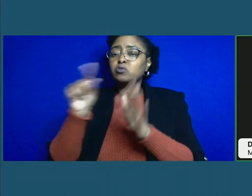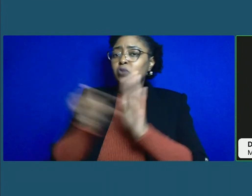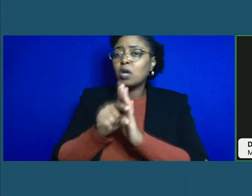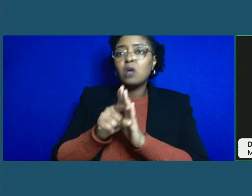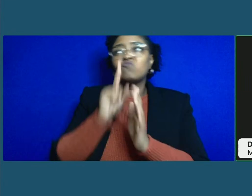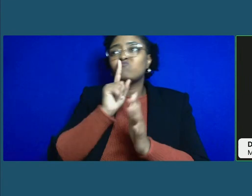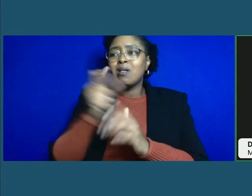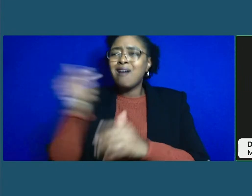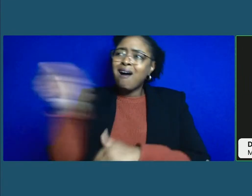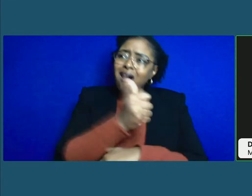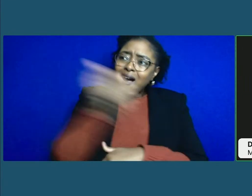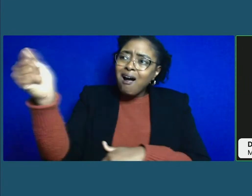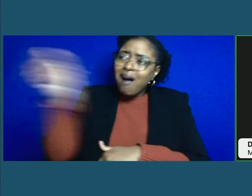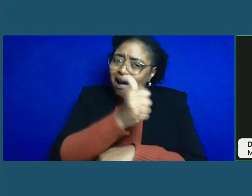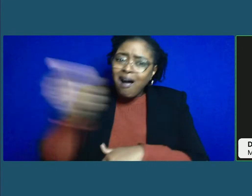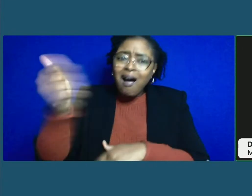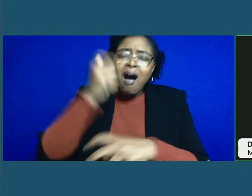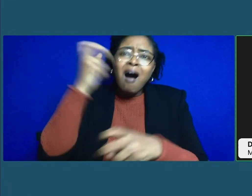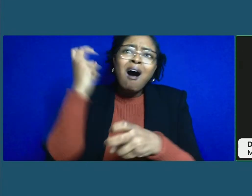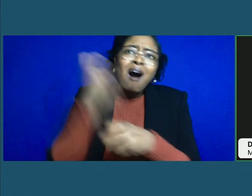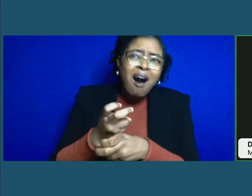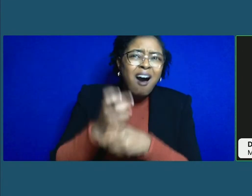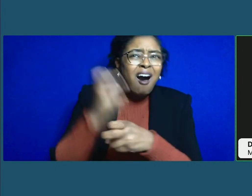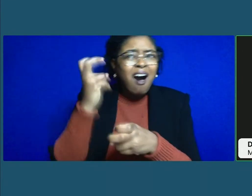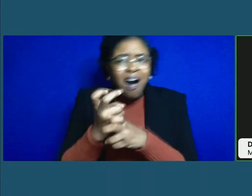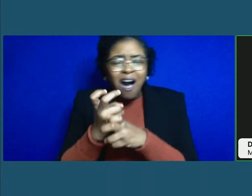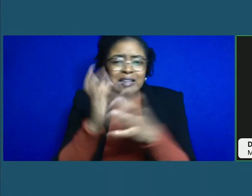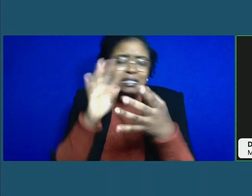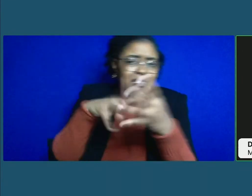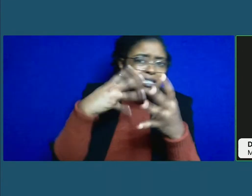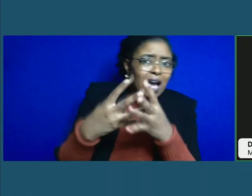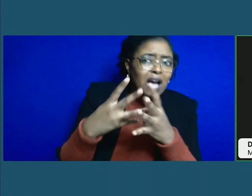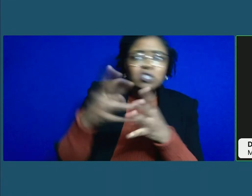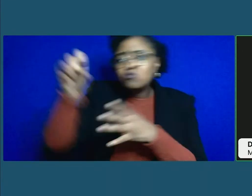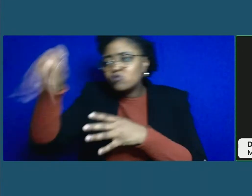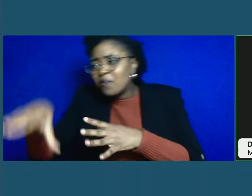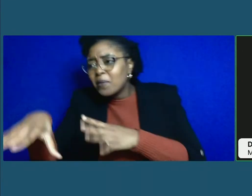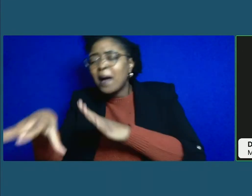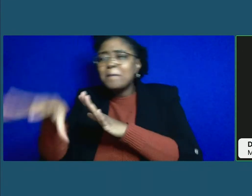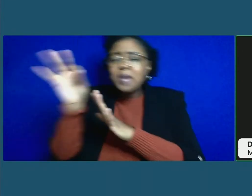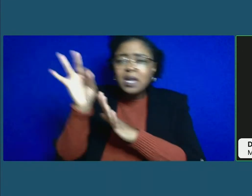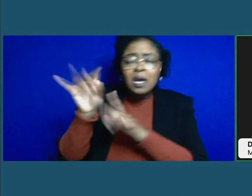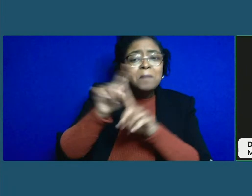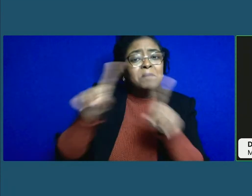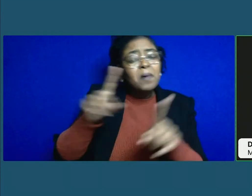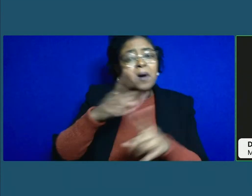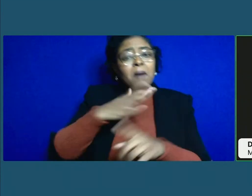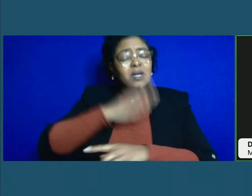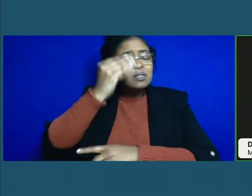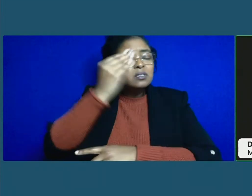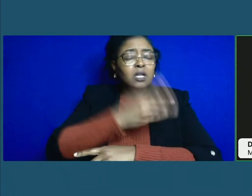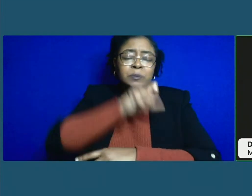grade. That commute was exhausting for him. It was hard for our family to coordinate,